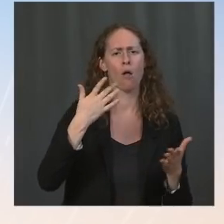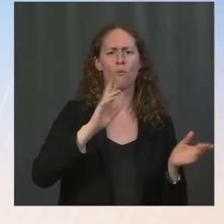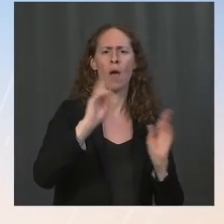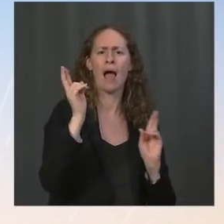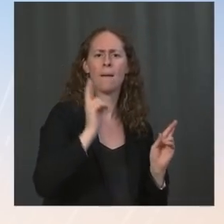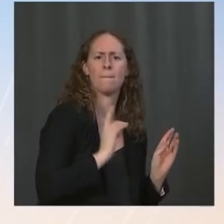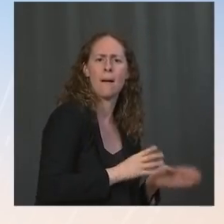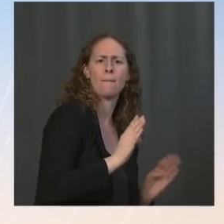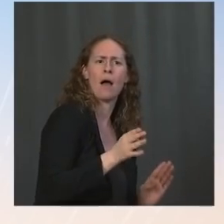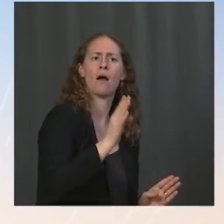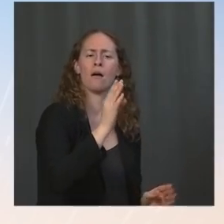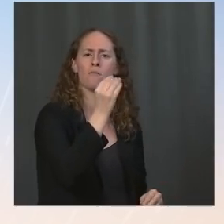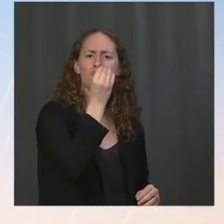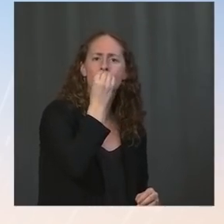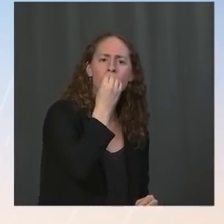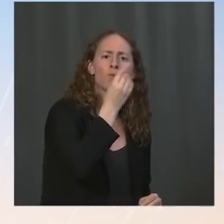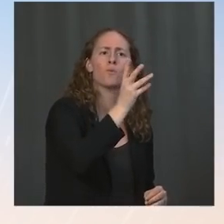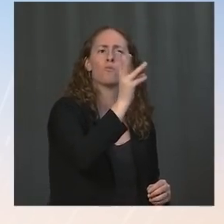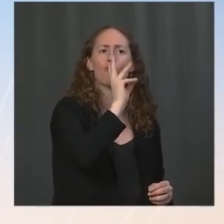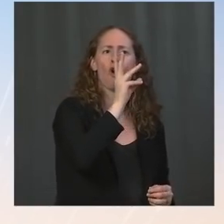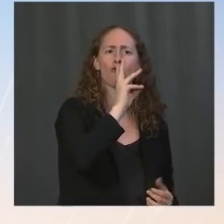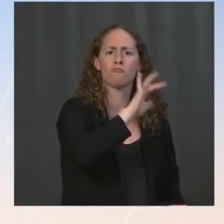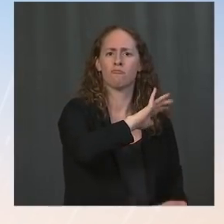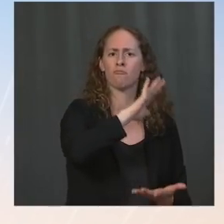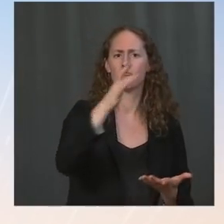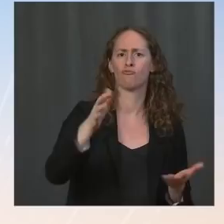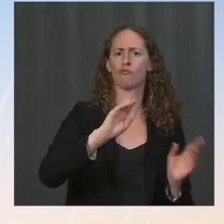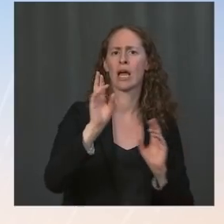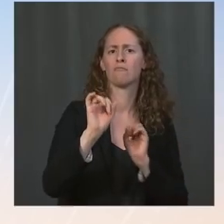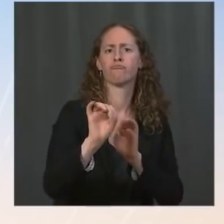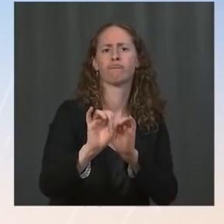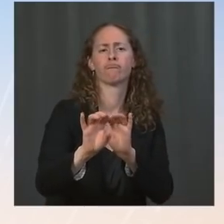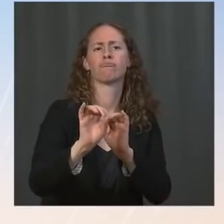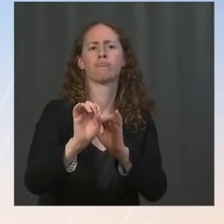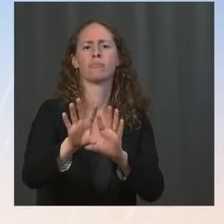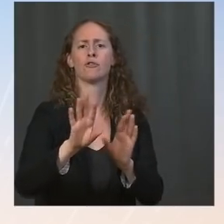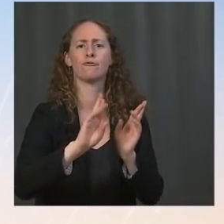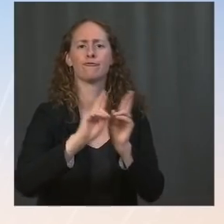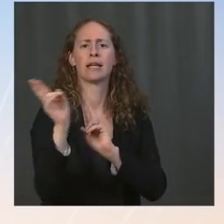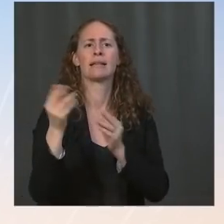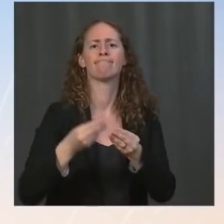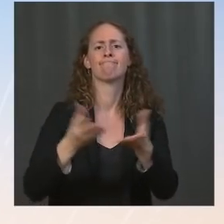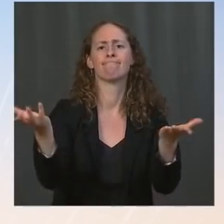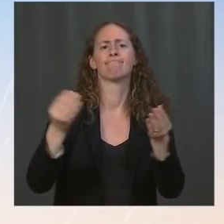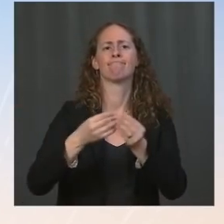that we can get to people on the ground. And we have deployed an across-government entities